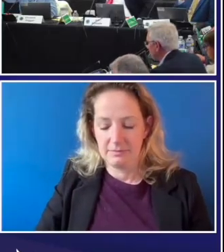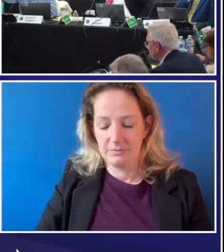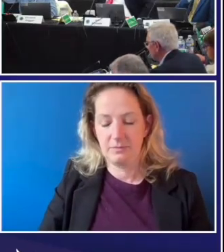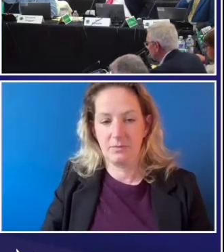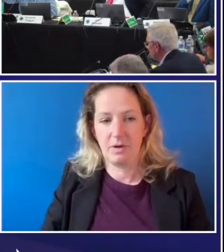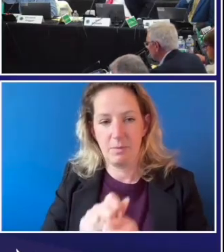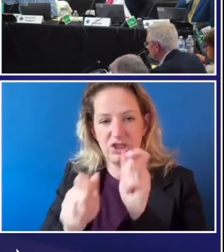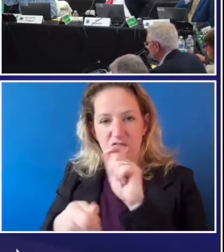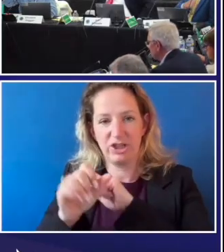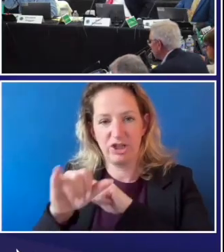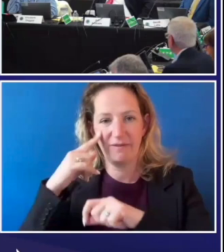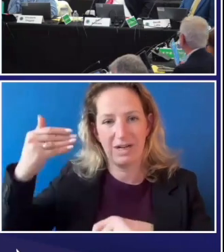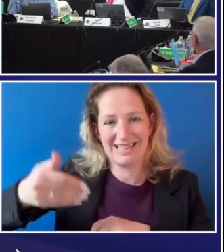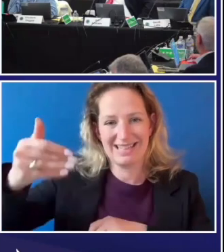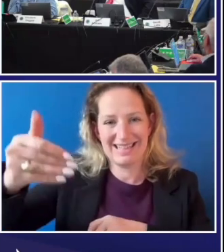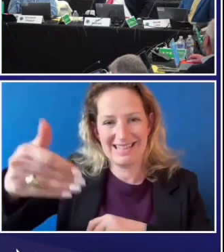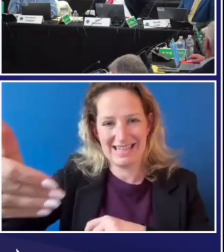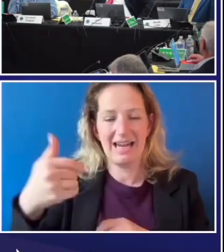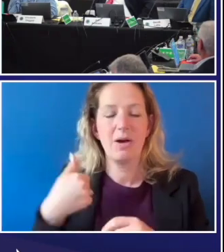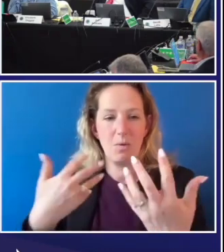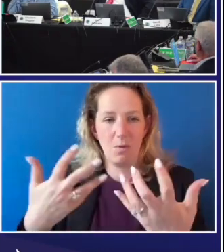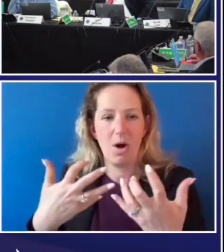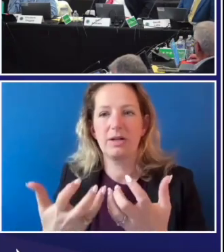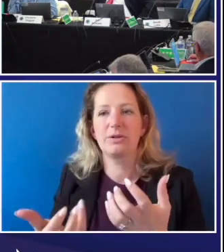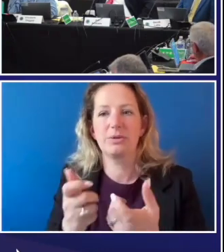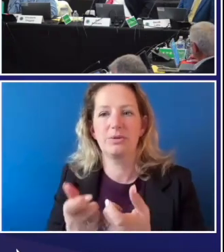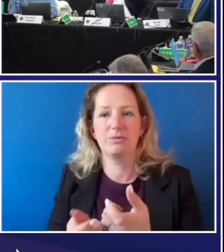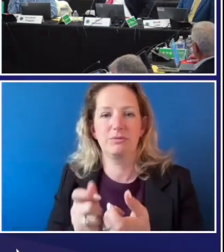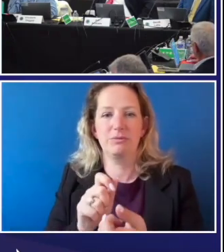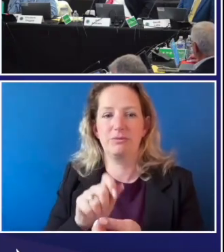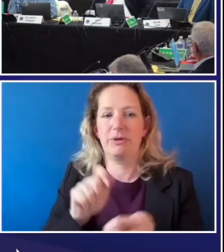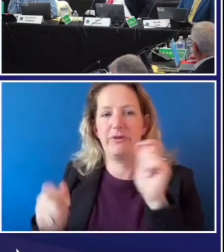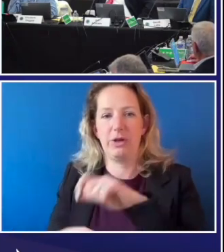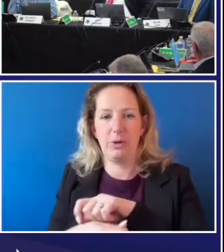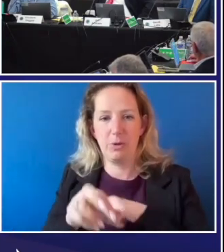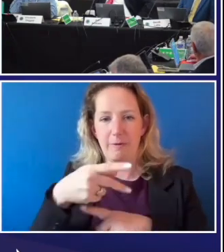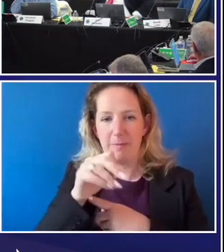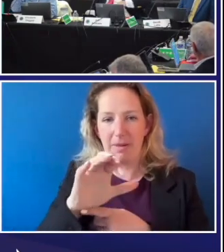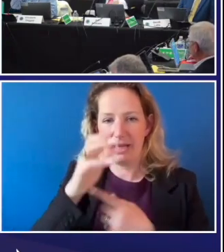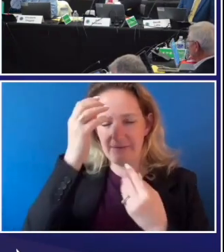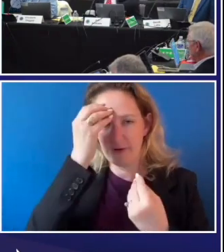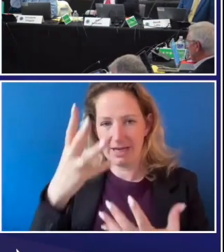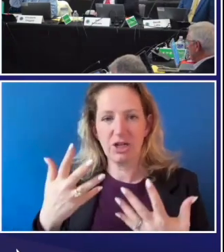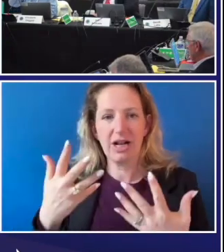We had had it be the review of public information. So I was taking that part out and then changing comments